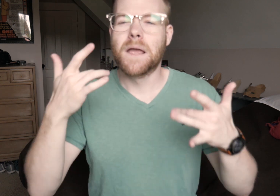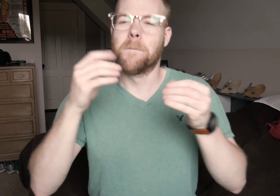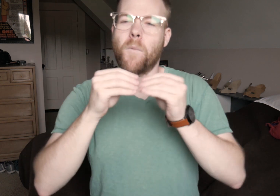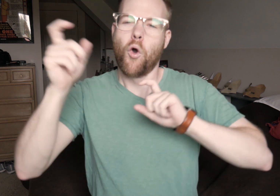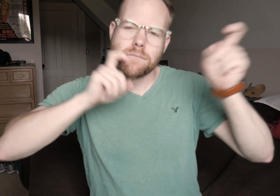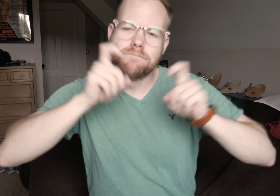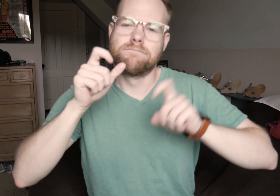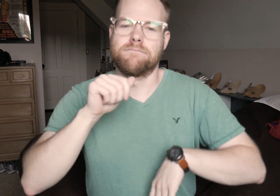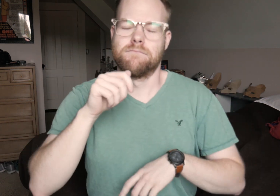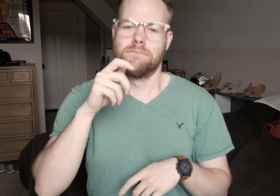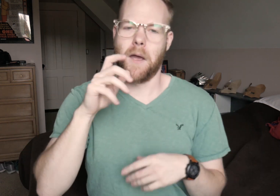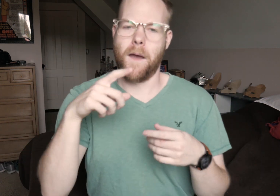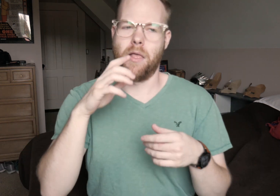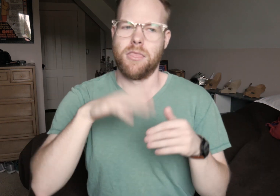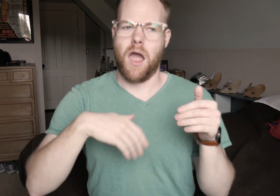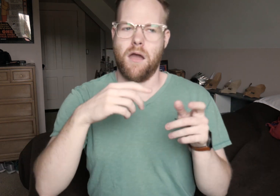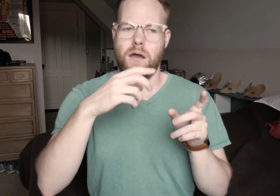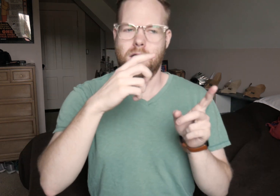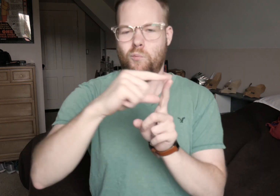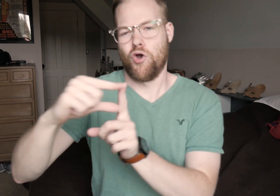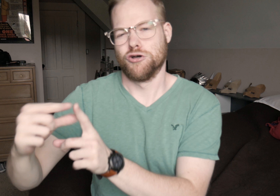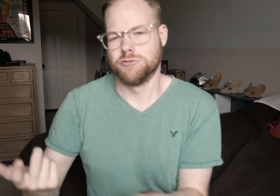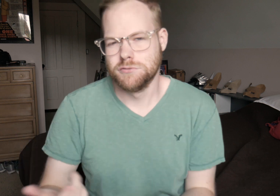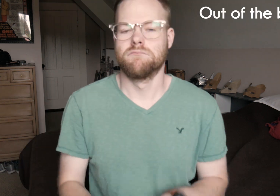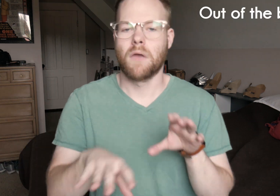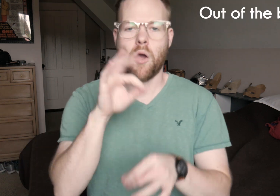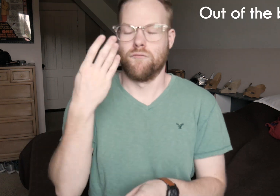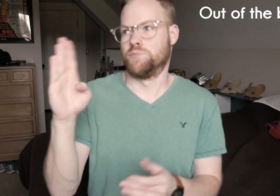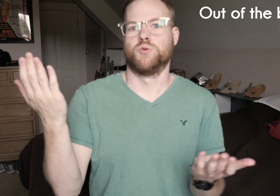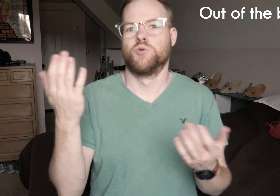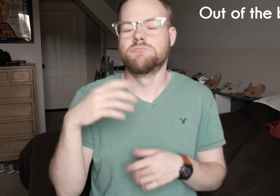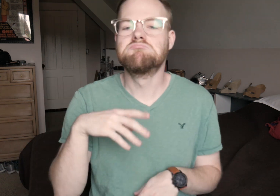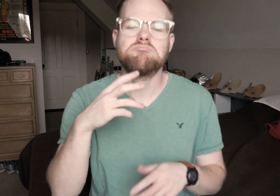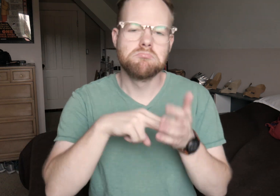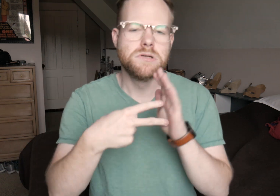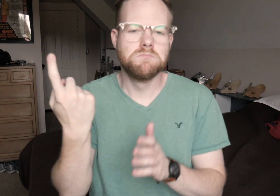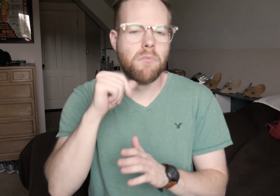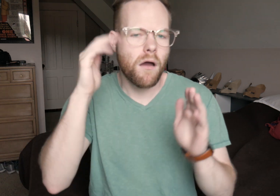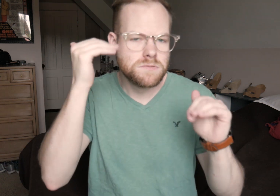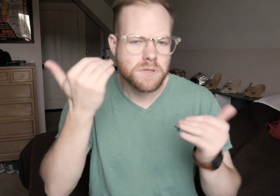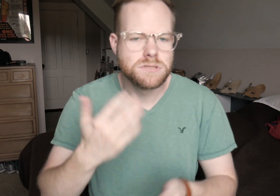It tends to be more about the facial expressions than the words themselves. Out of the blue. It means something unexpected.